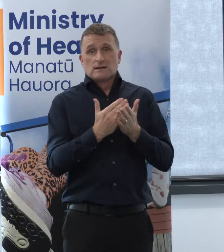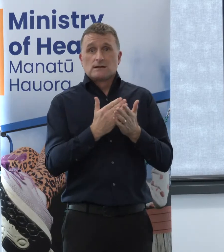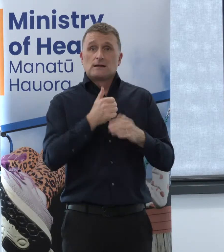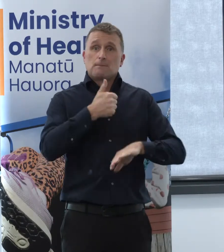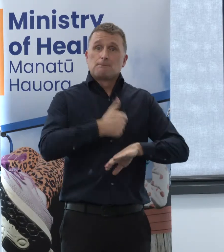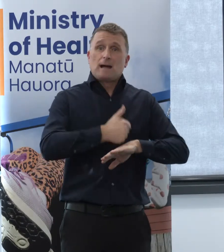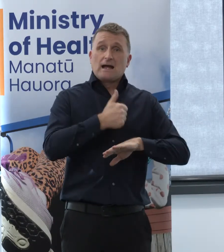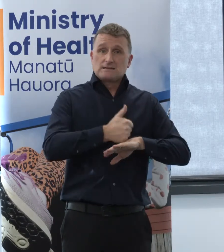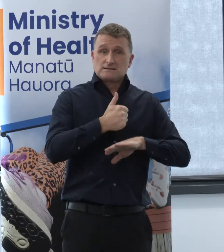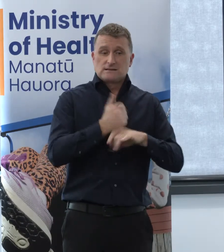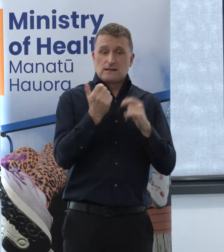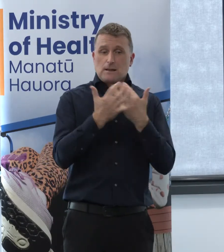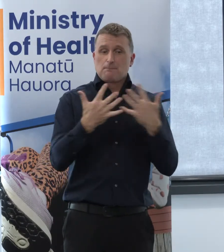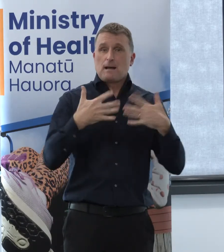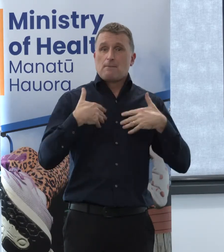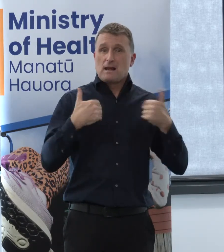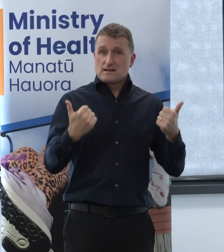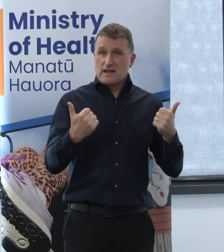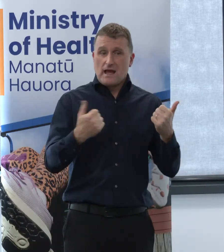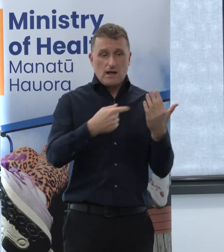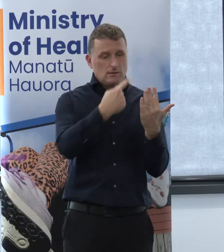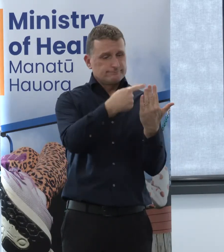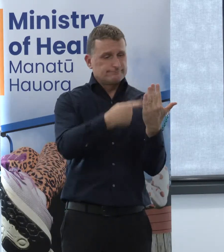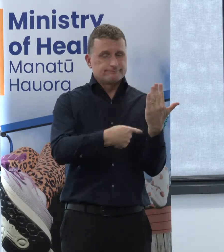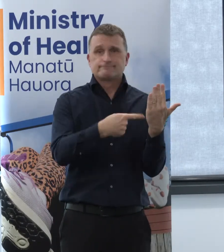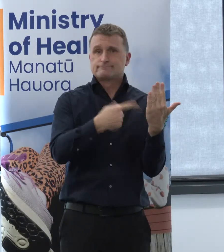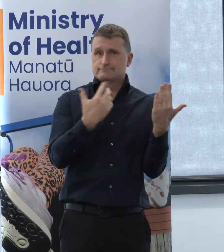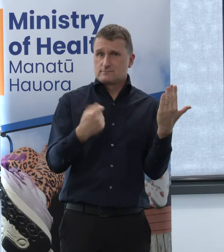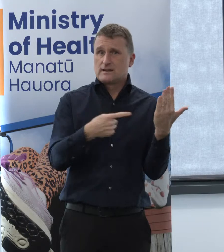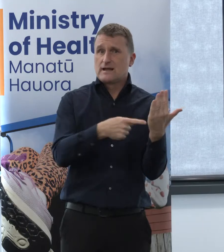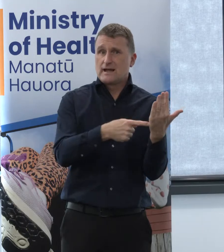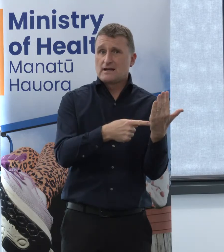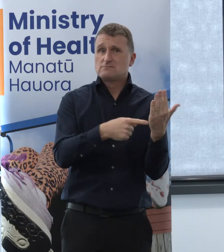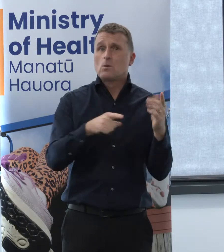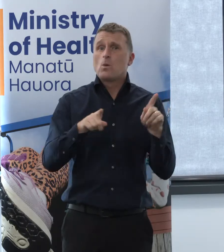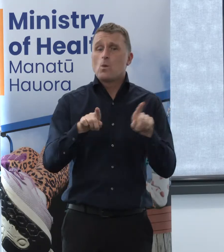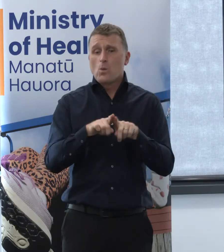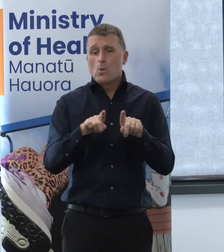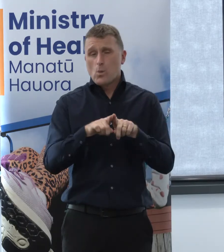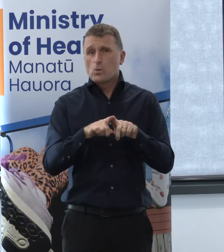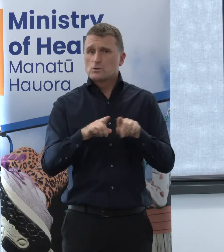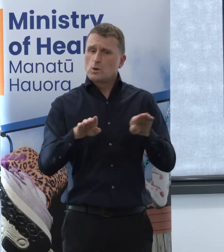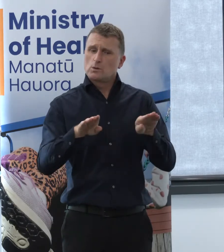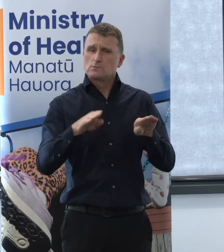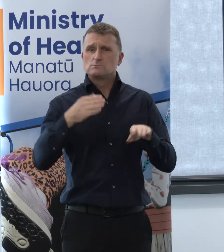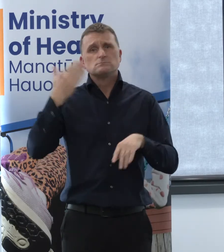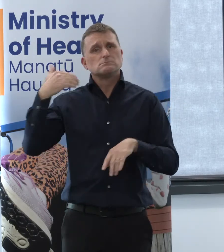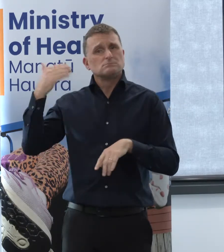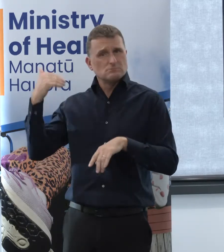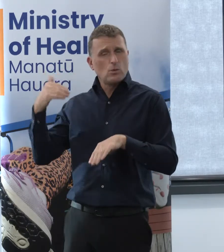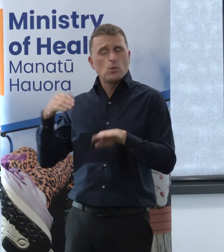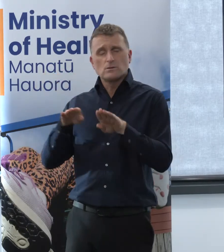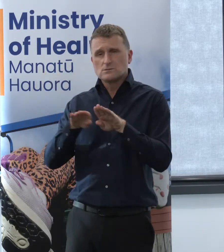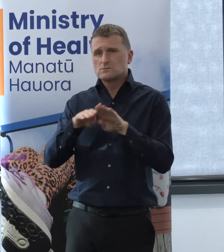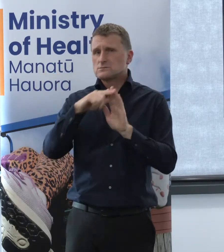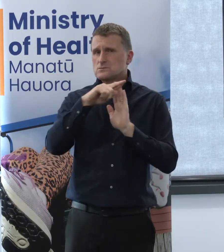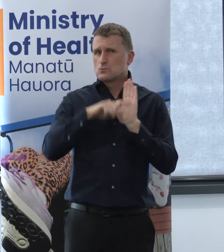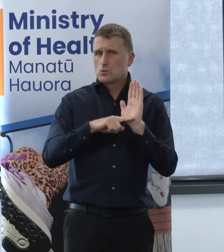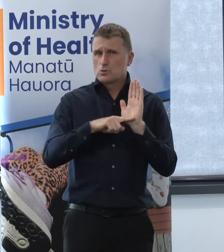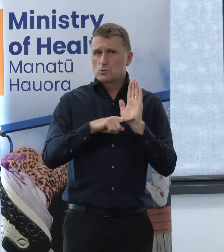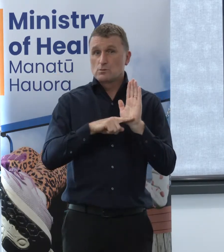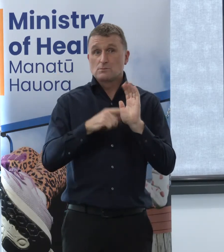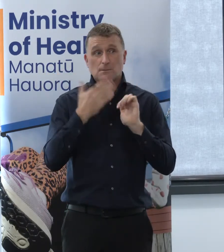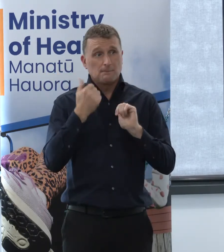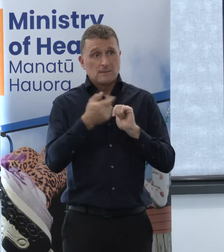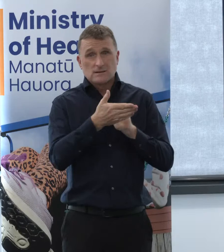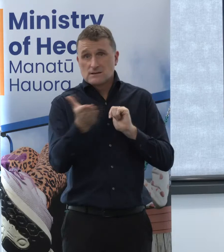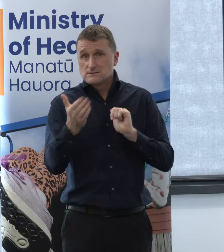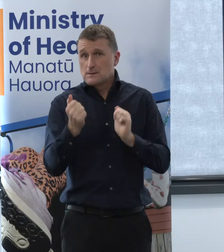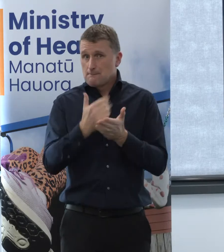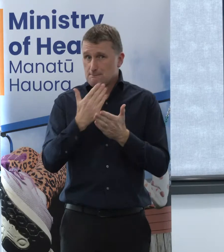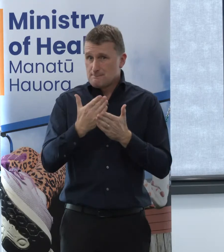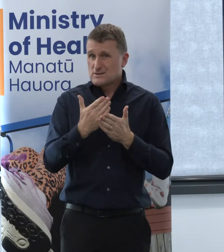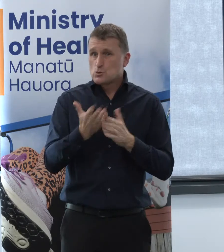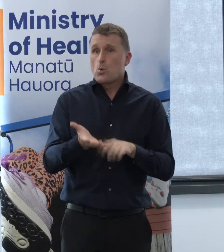the basic public health